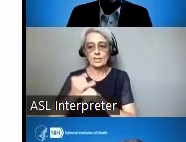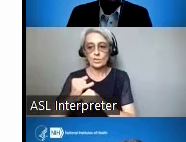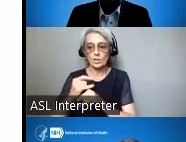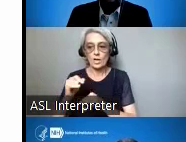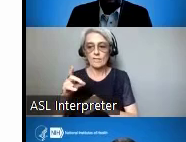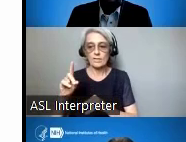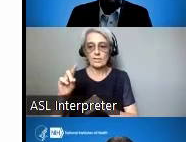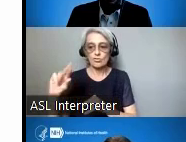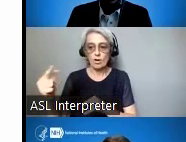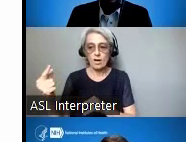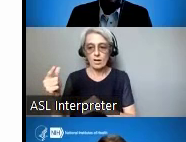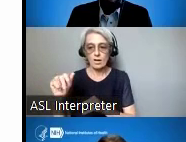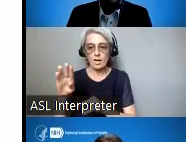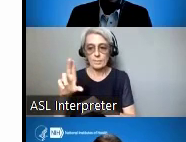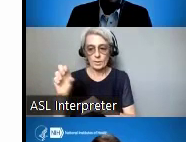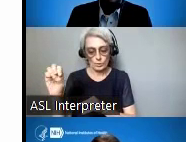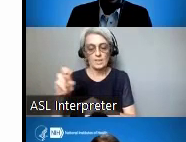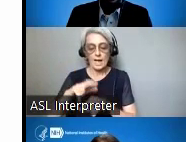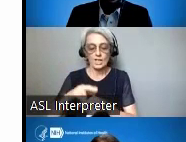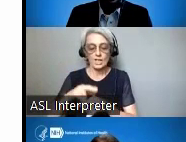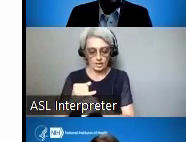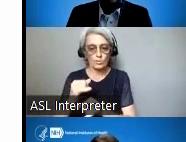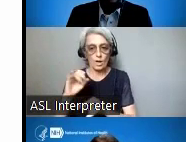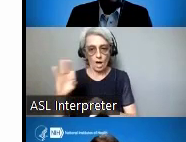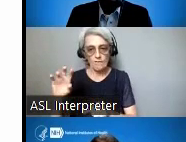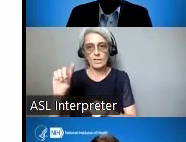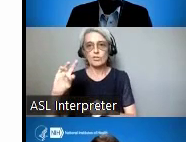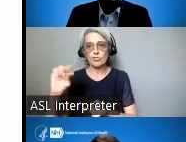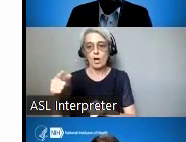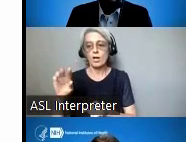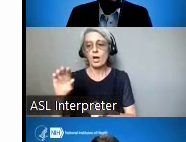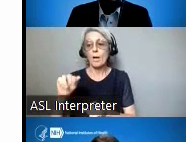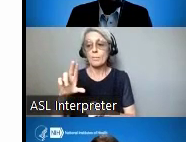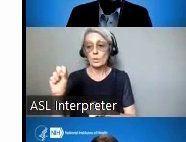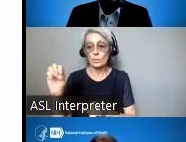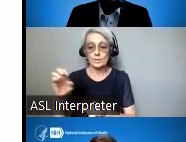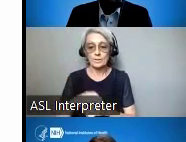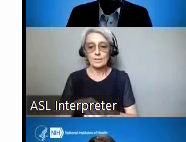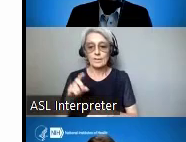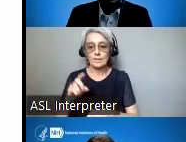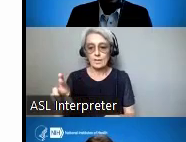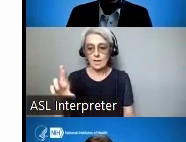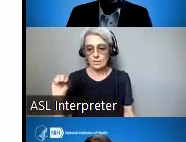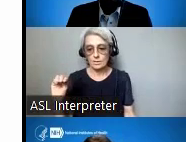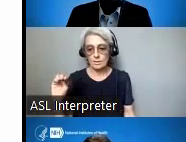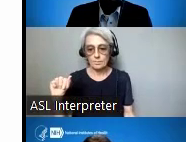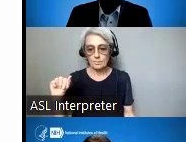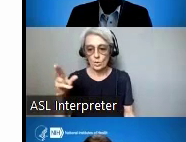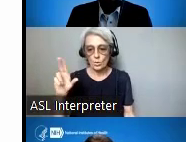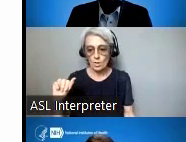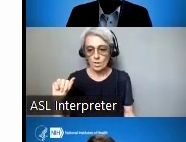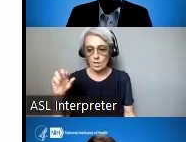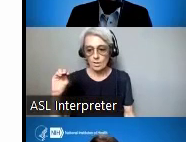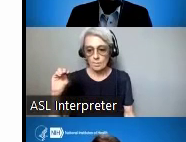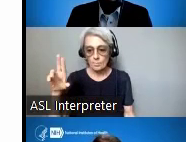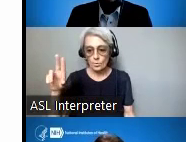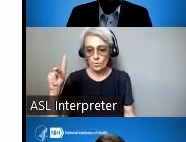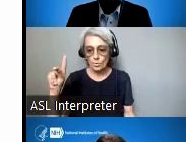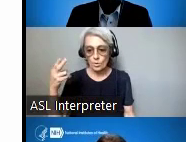National Institute on Drug Abuse; and Dr. Mahua Mukhopadhyay who is a program director